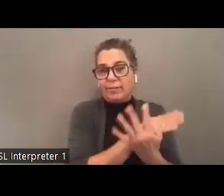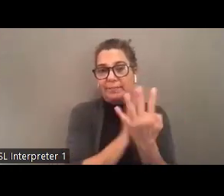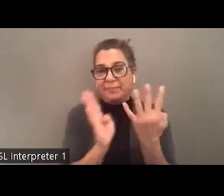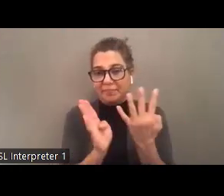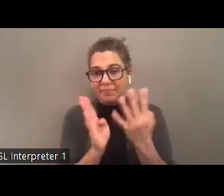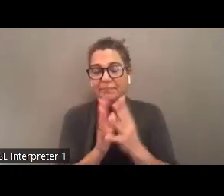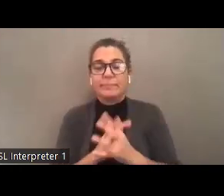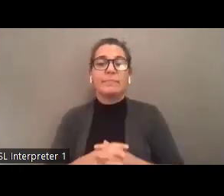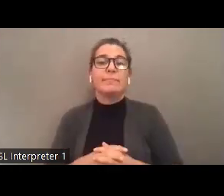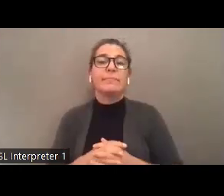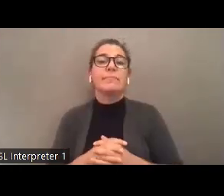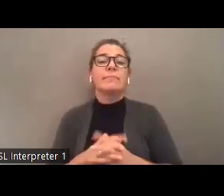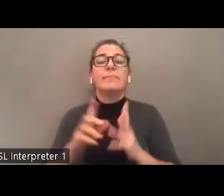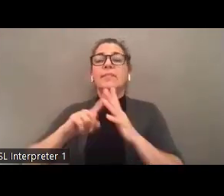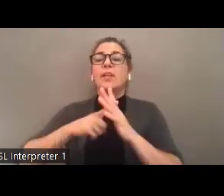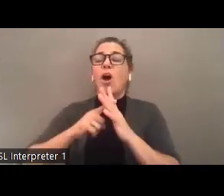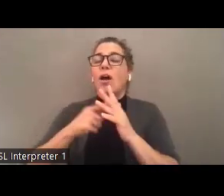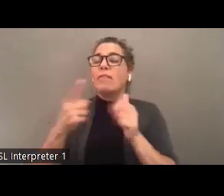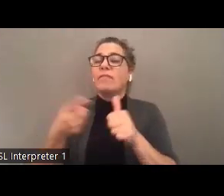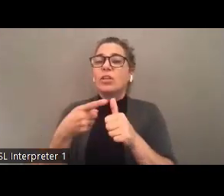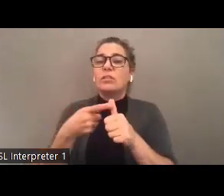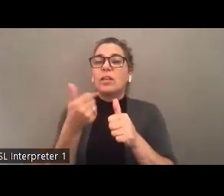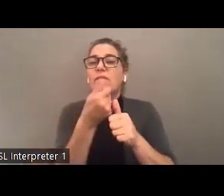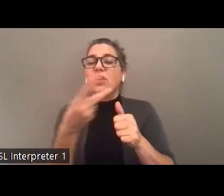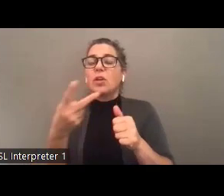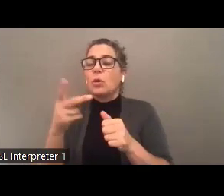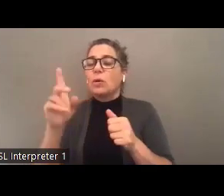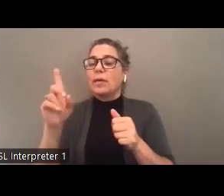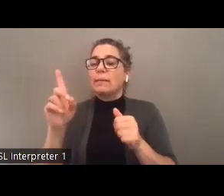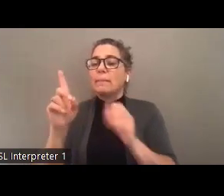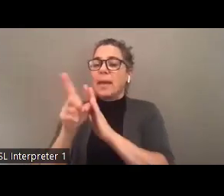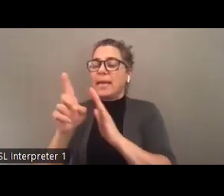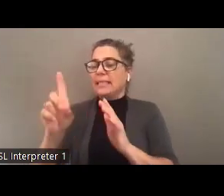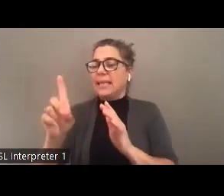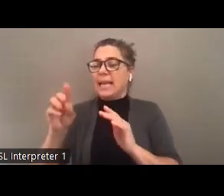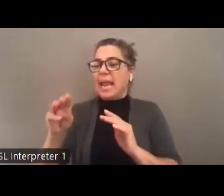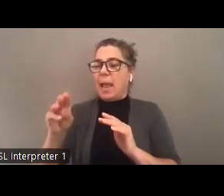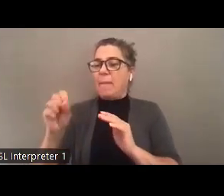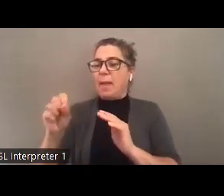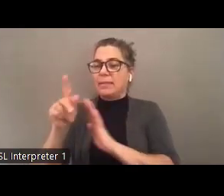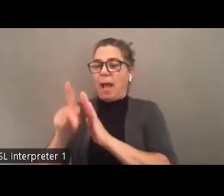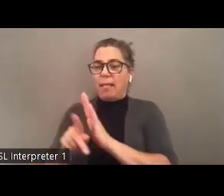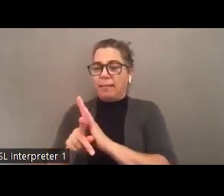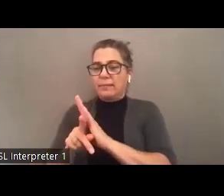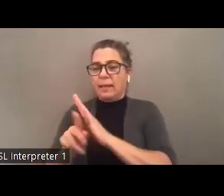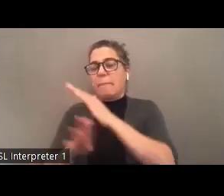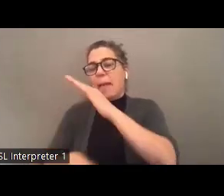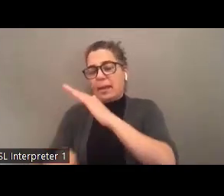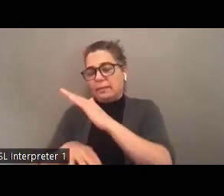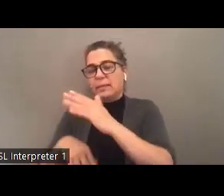We're going to start with a few minutes on the DMS policy basics and a recap of the topics covered in Webinar One.